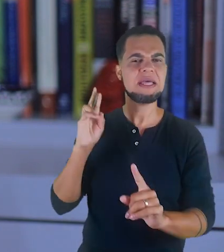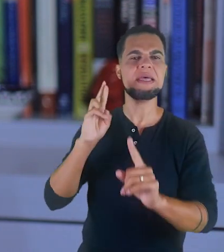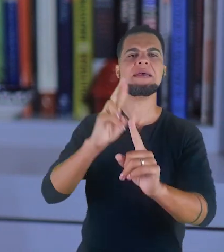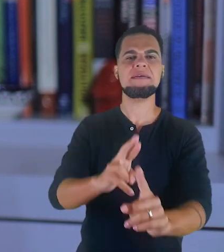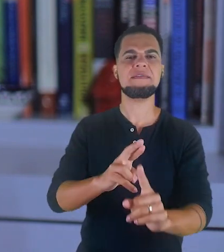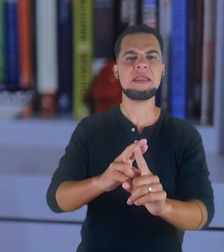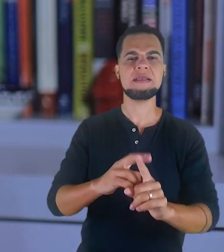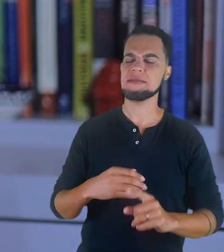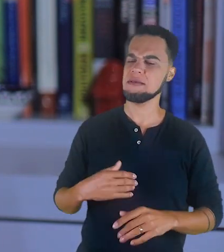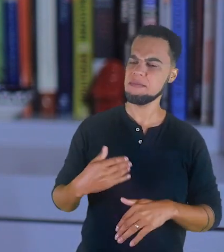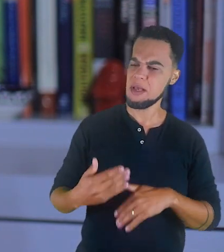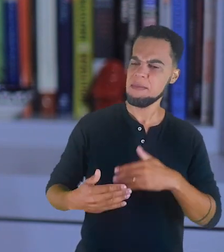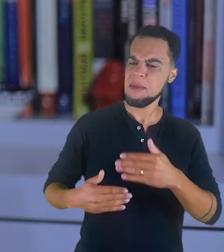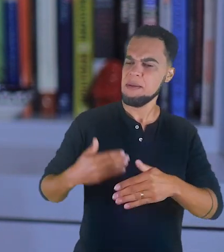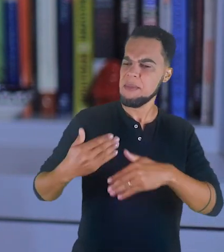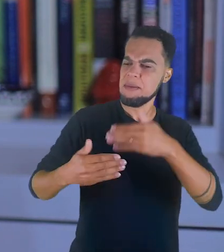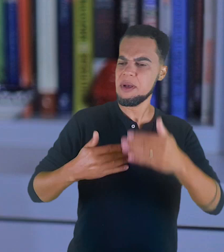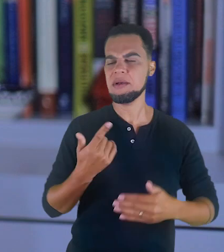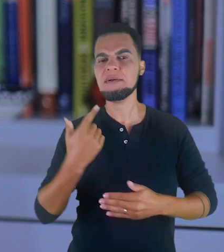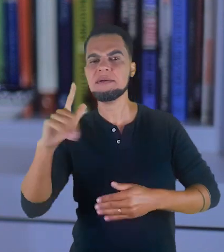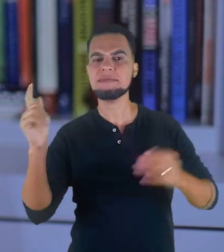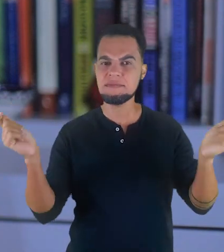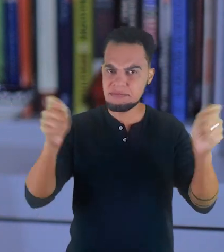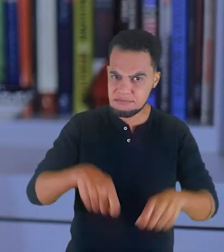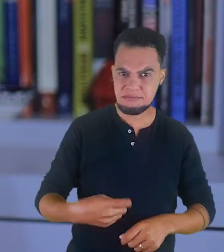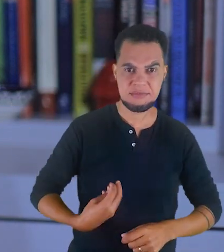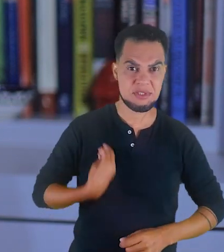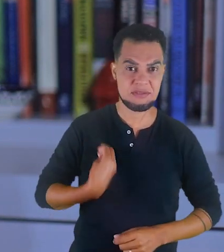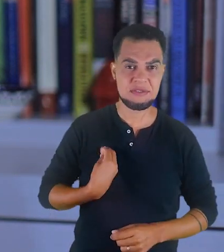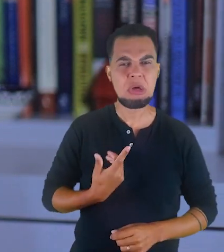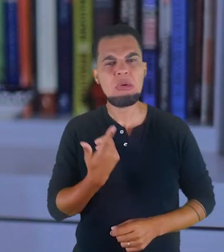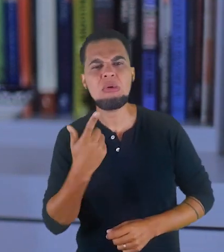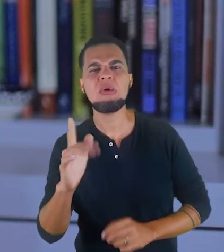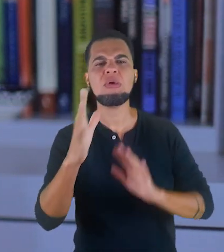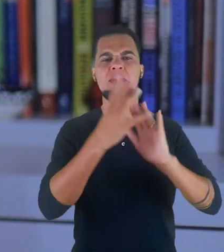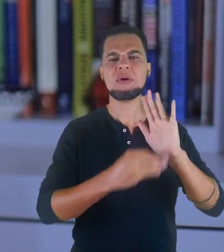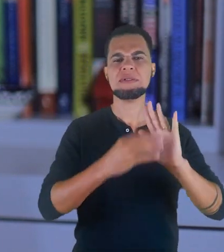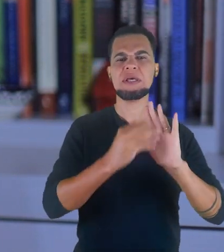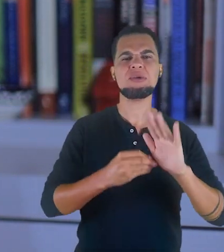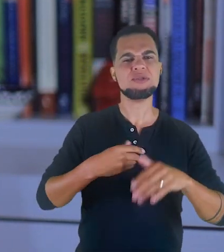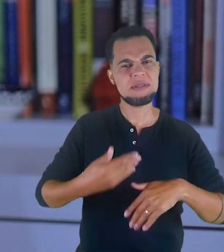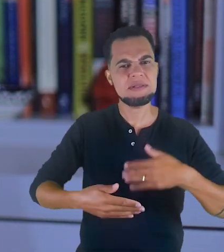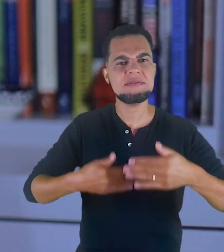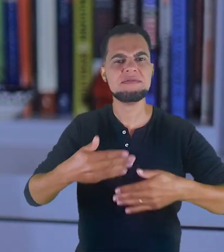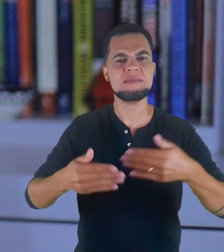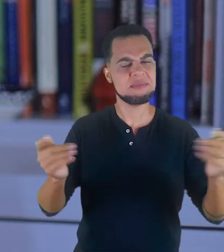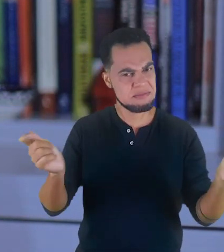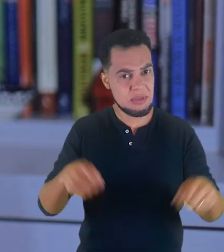and move toward other ways of life, toward other models of development,